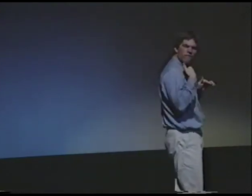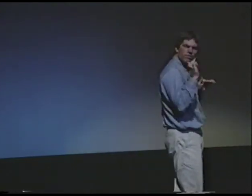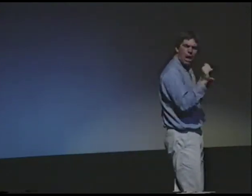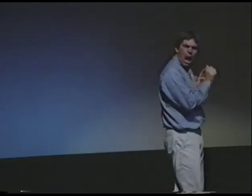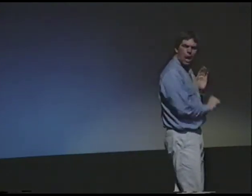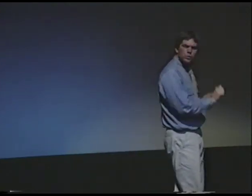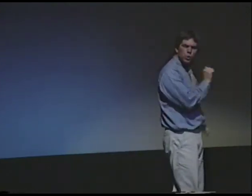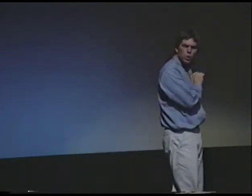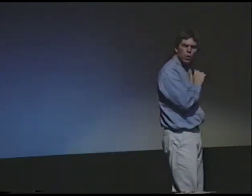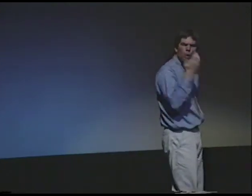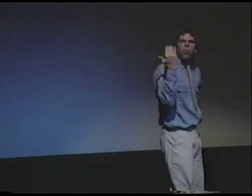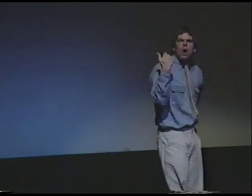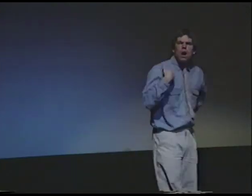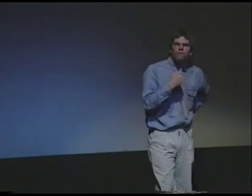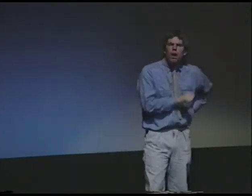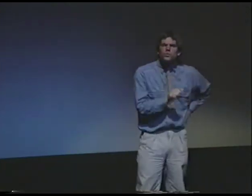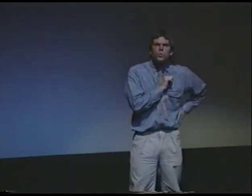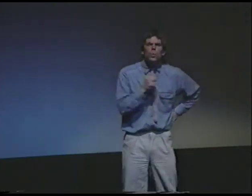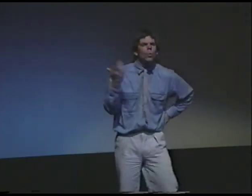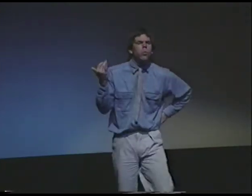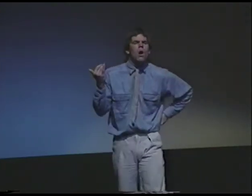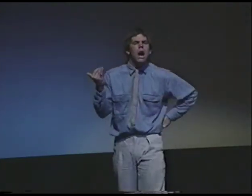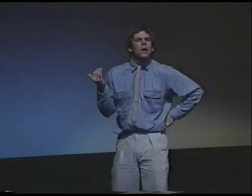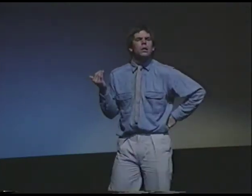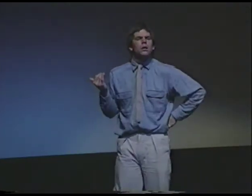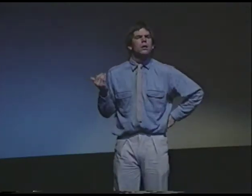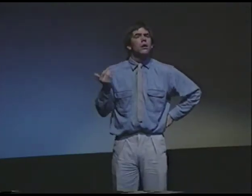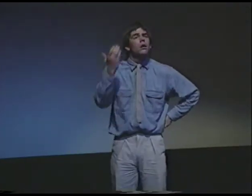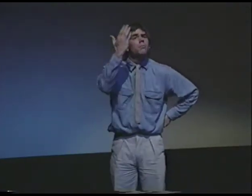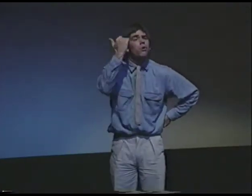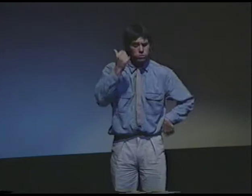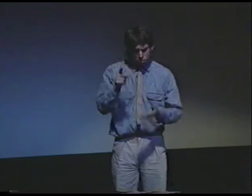And why did I have that kind of attitude?